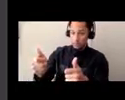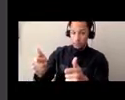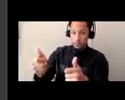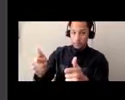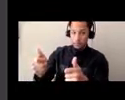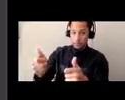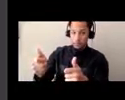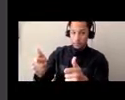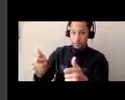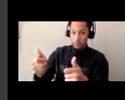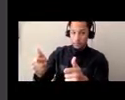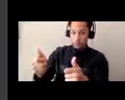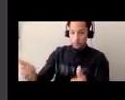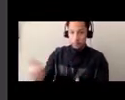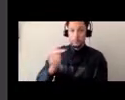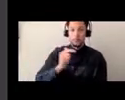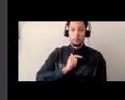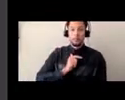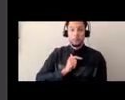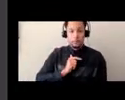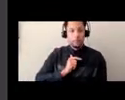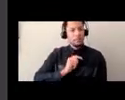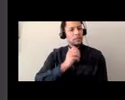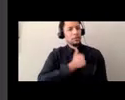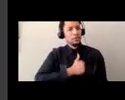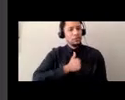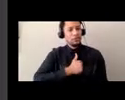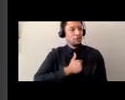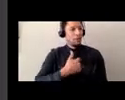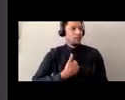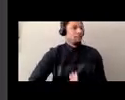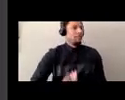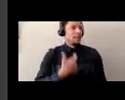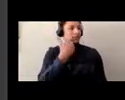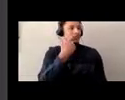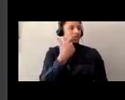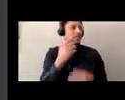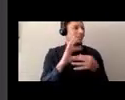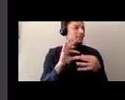I actually spoke in the beginning.